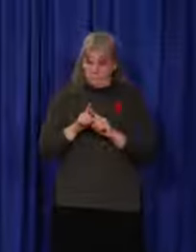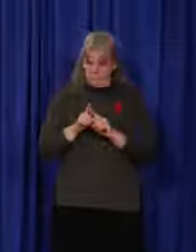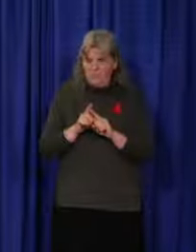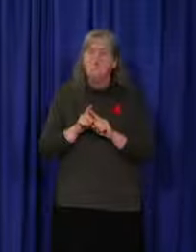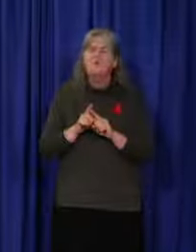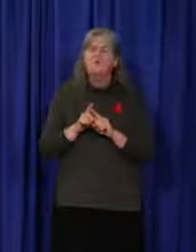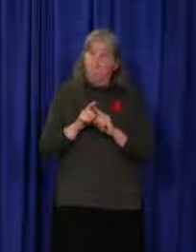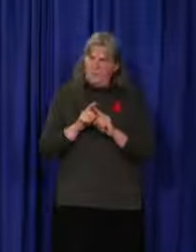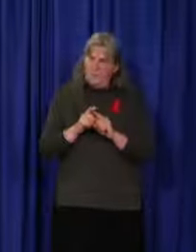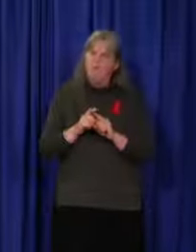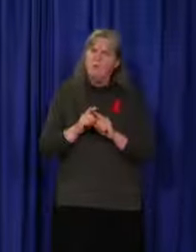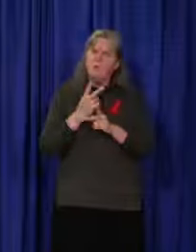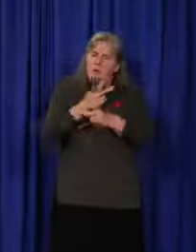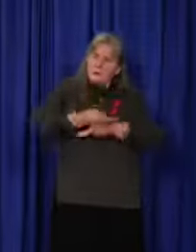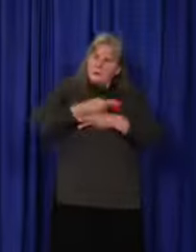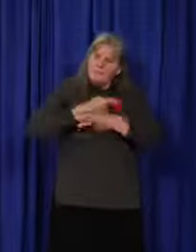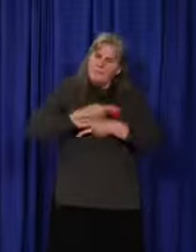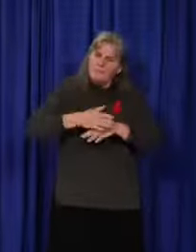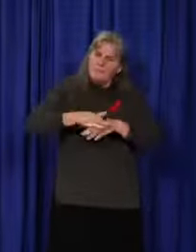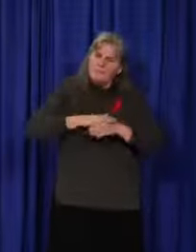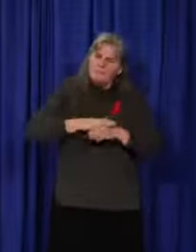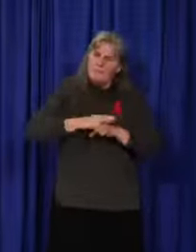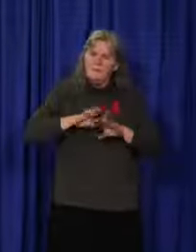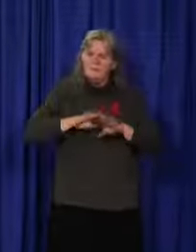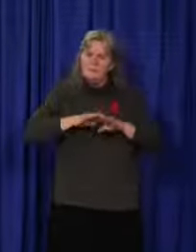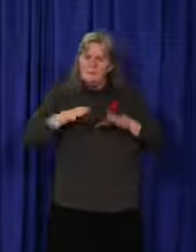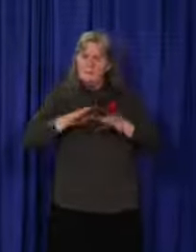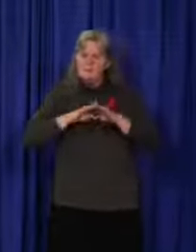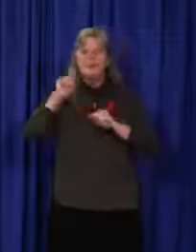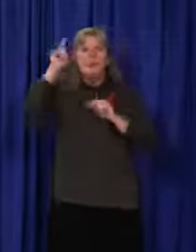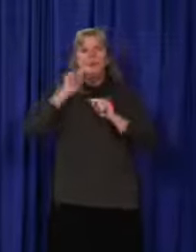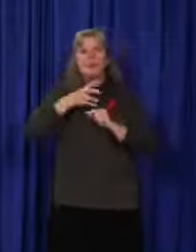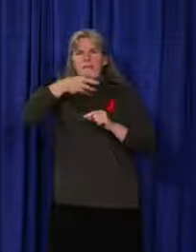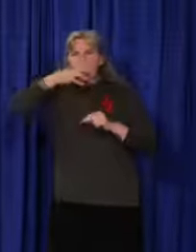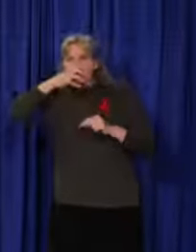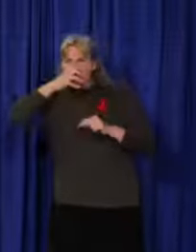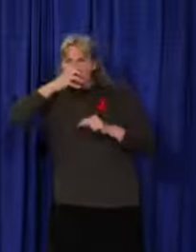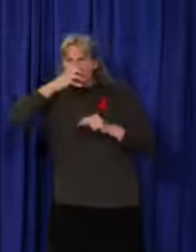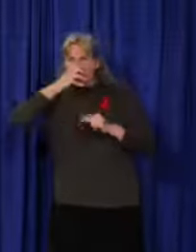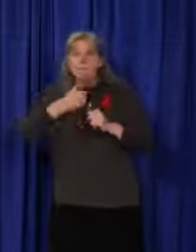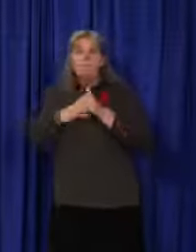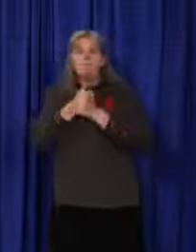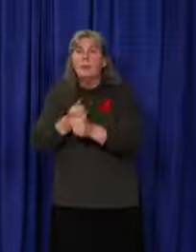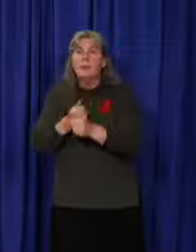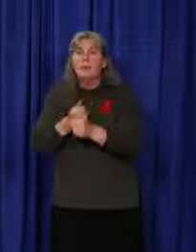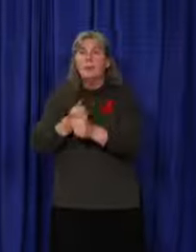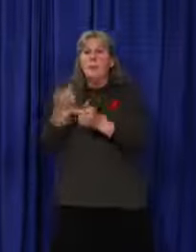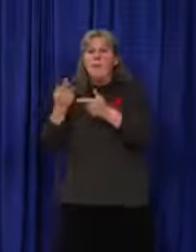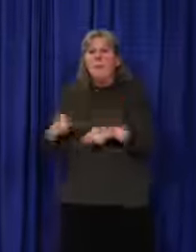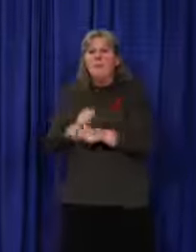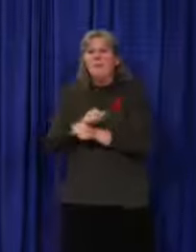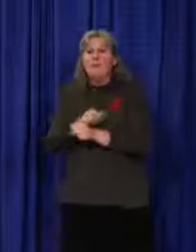The recommendations to stay two metres apart and limit the number in our circle is the same